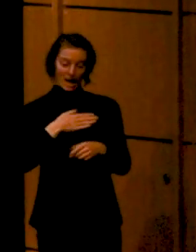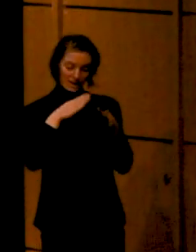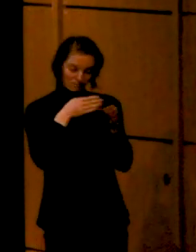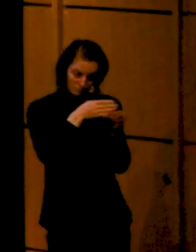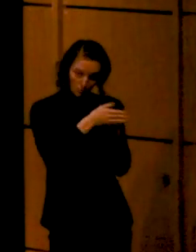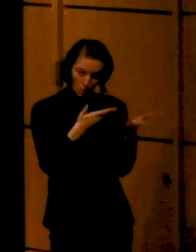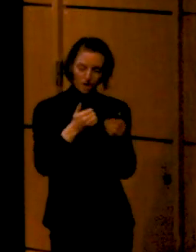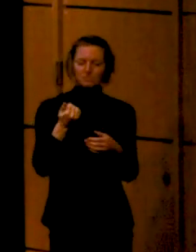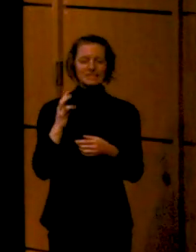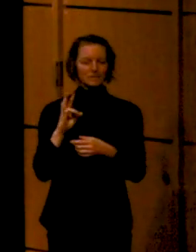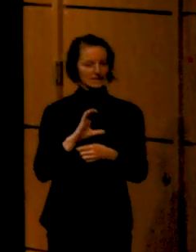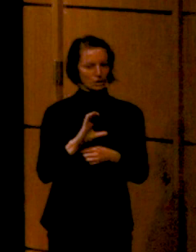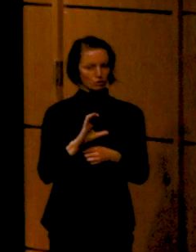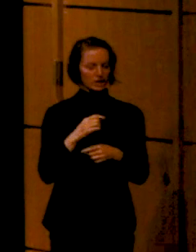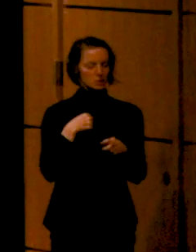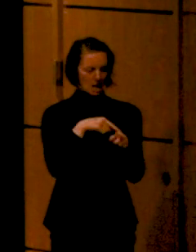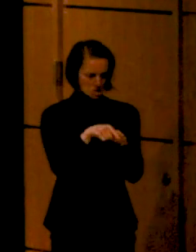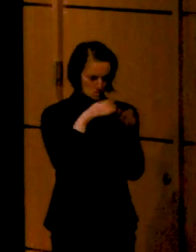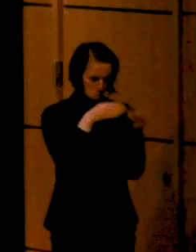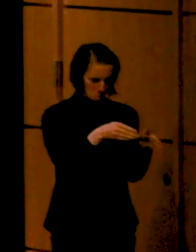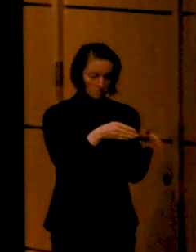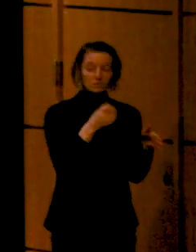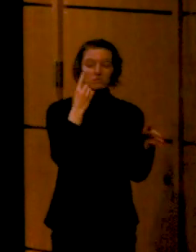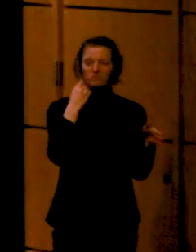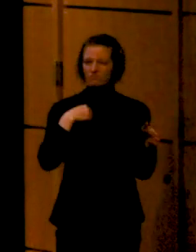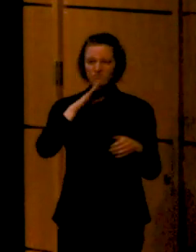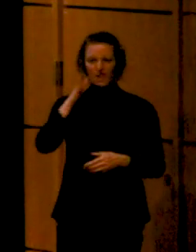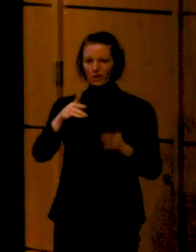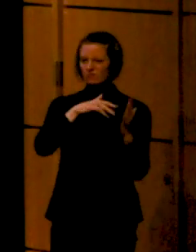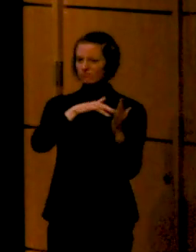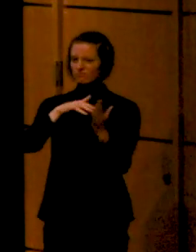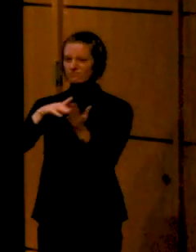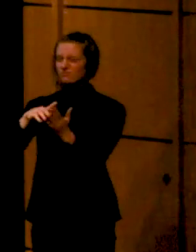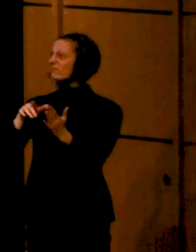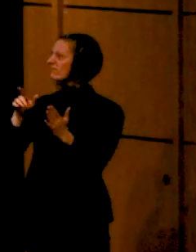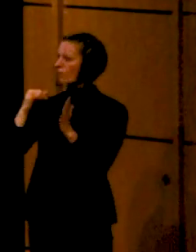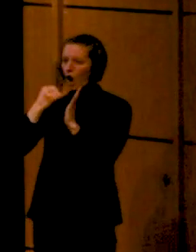And so I've never done serious work on a living artist.